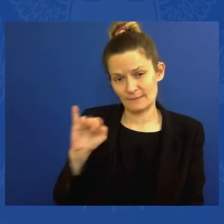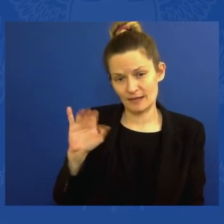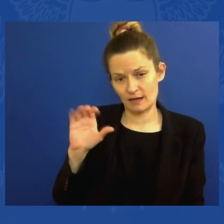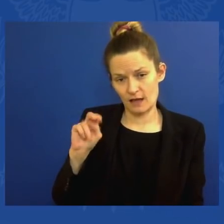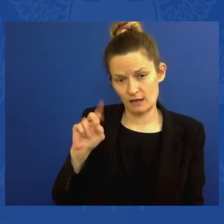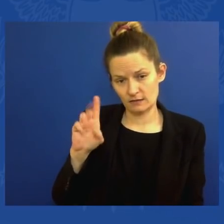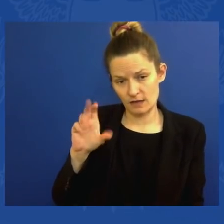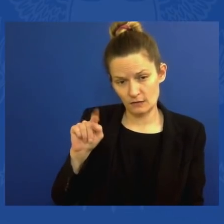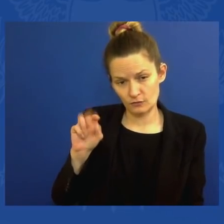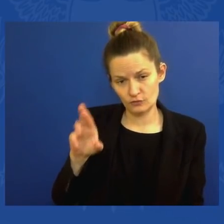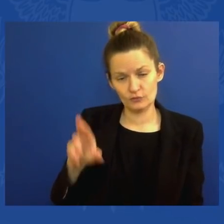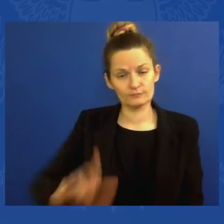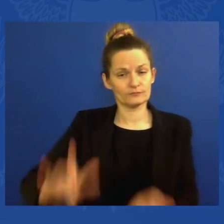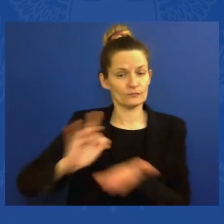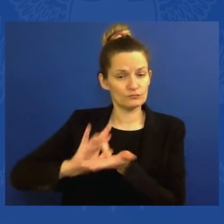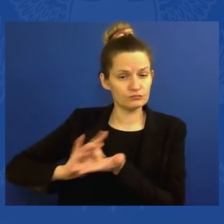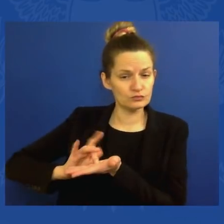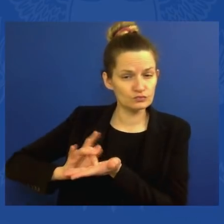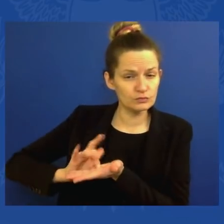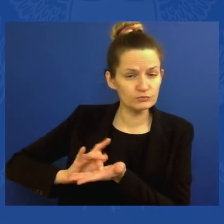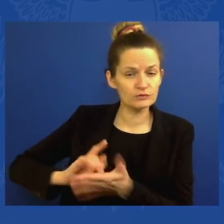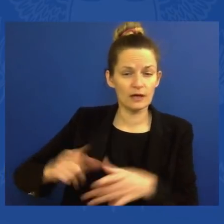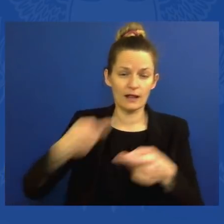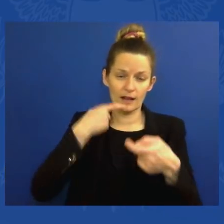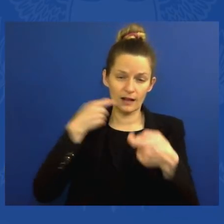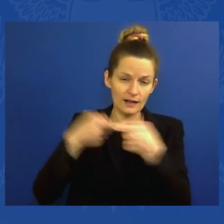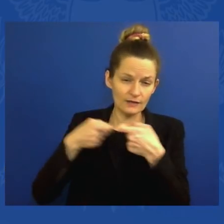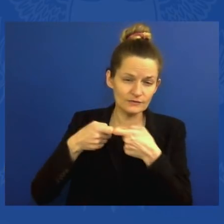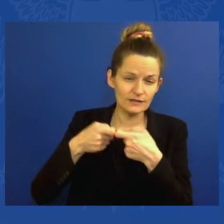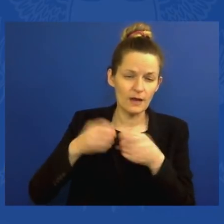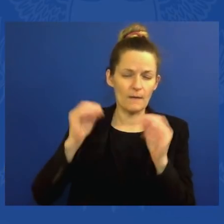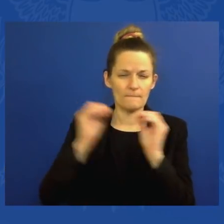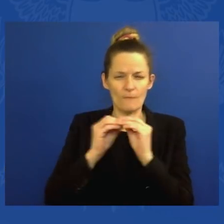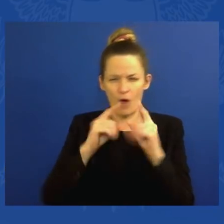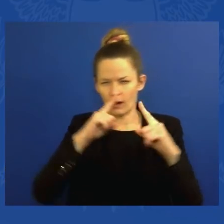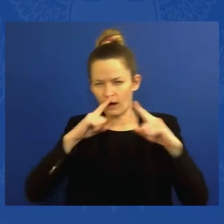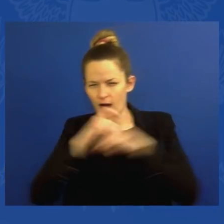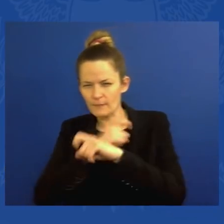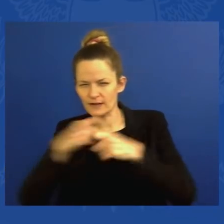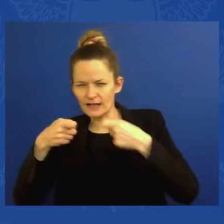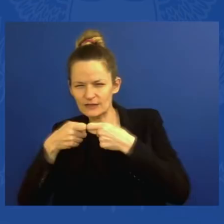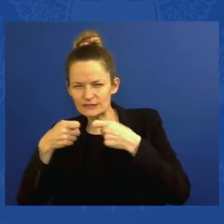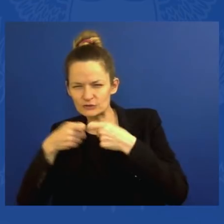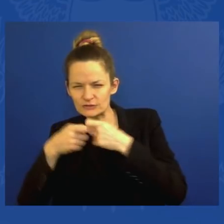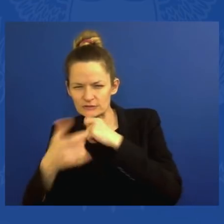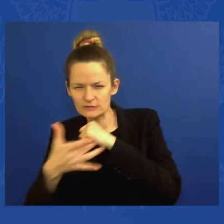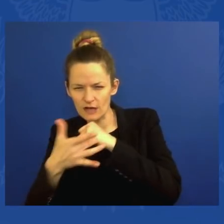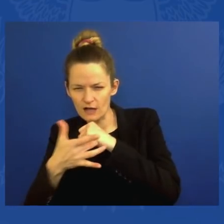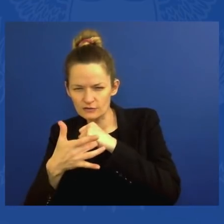It's worth it for us to ensure we have a domestic capacity to protect us from shortages and price spikes in the future.